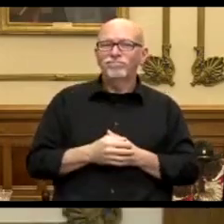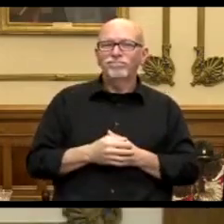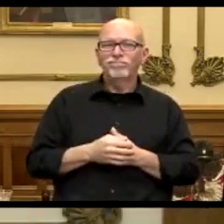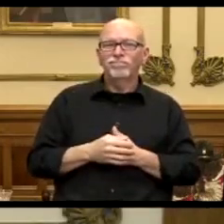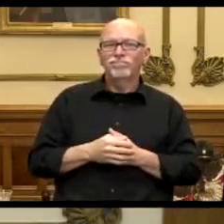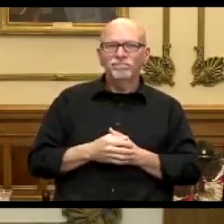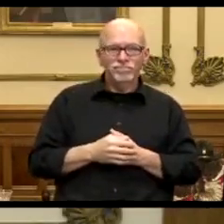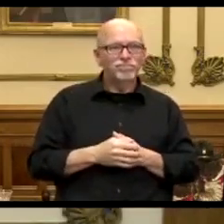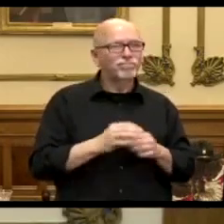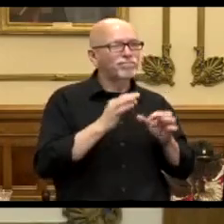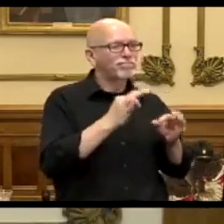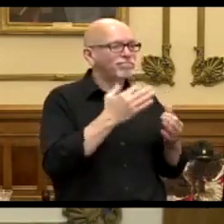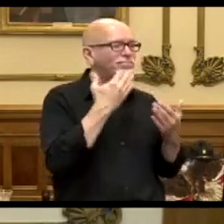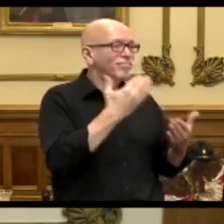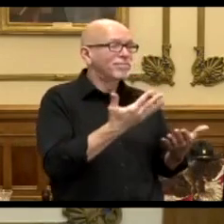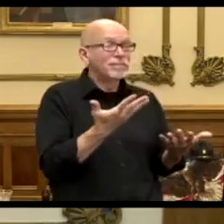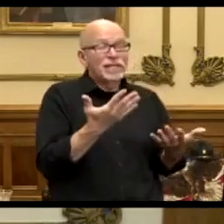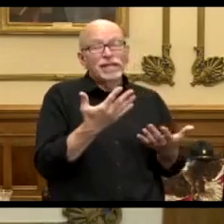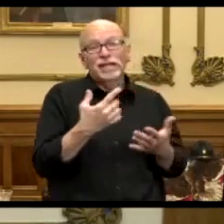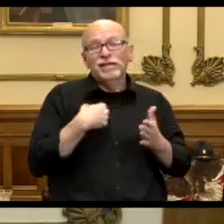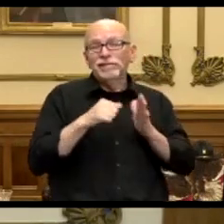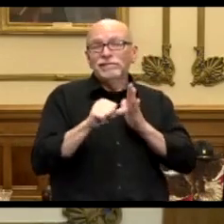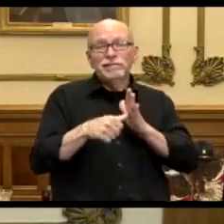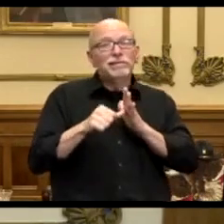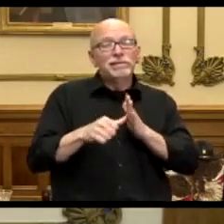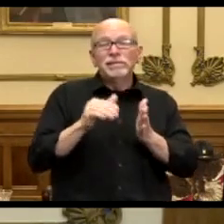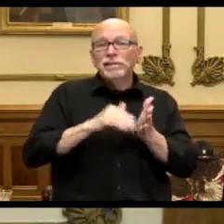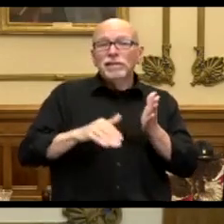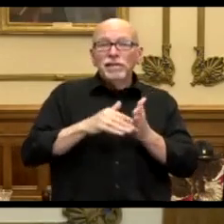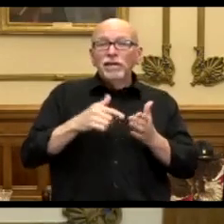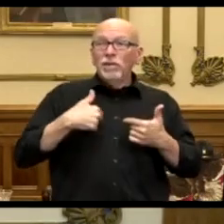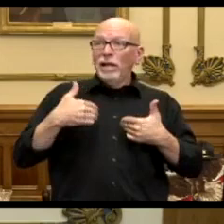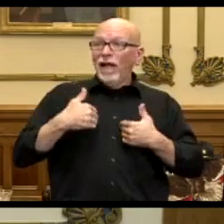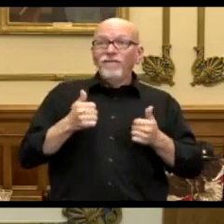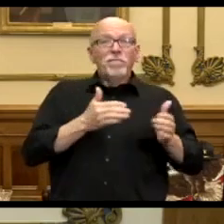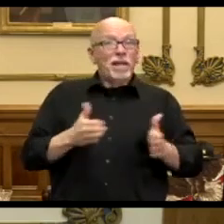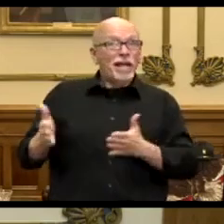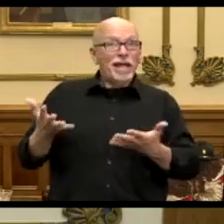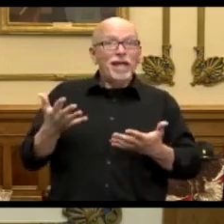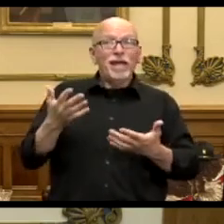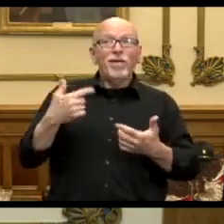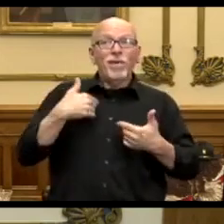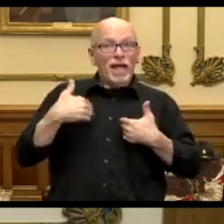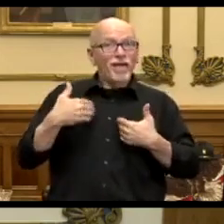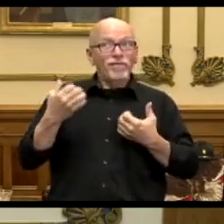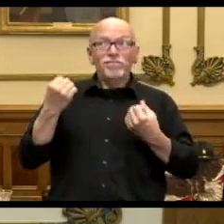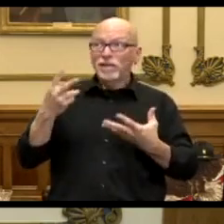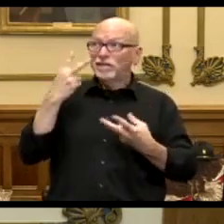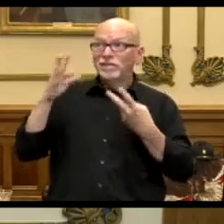Well said. It can't be said enough. I guess, though is good as the plan is. And we've seen a lot of good plans. They gotta be followed.